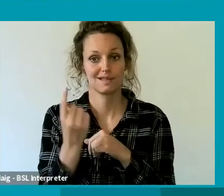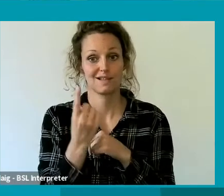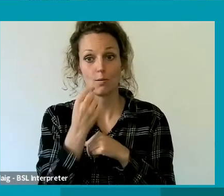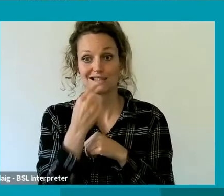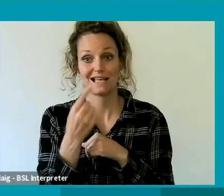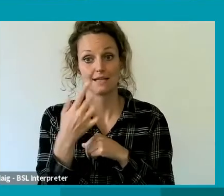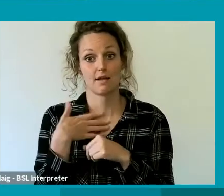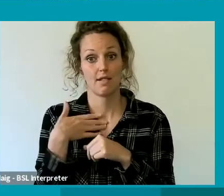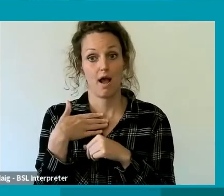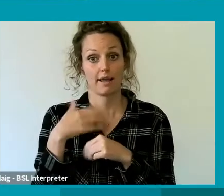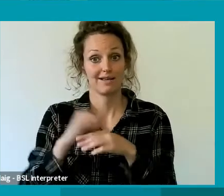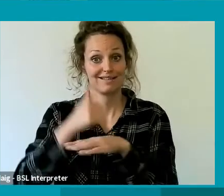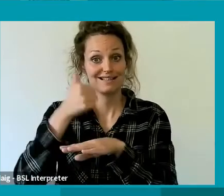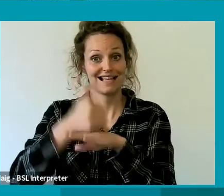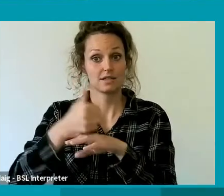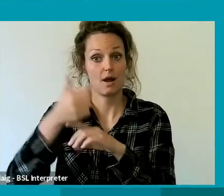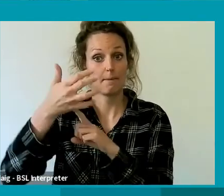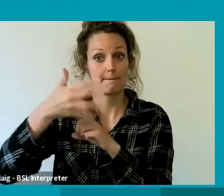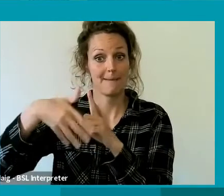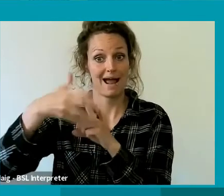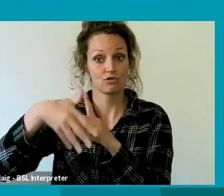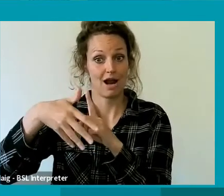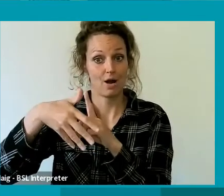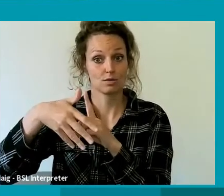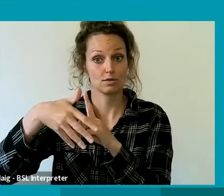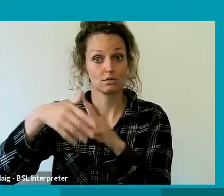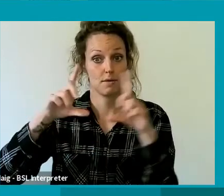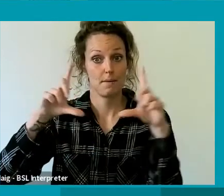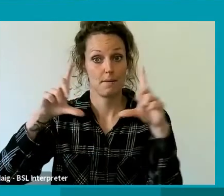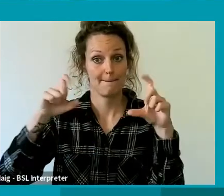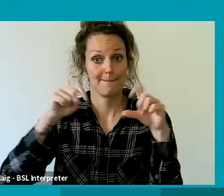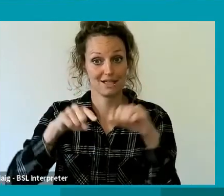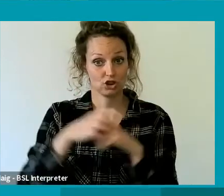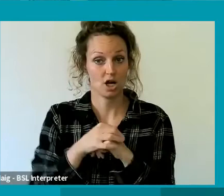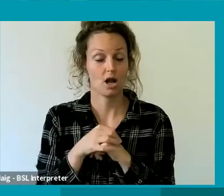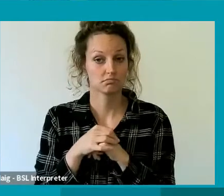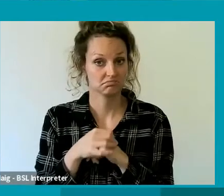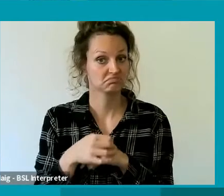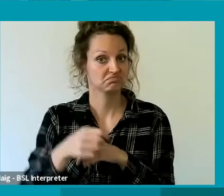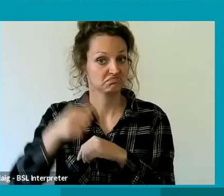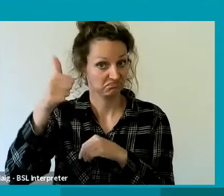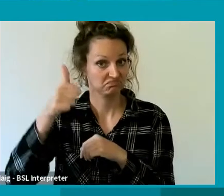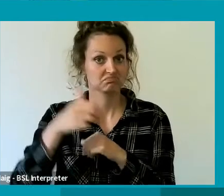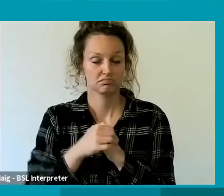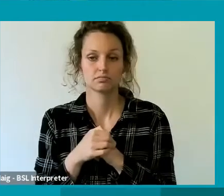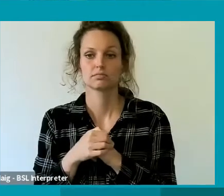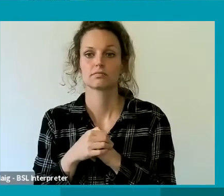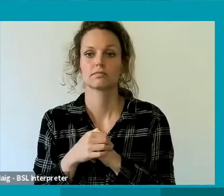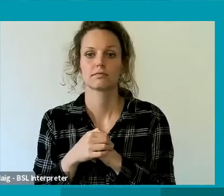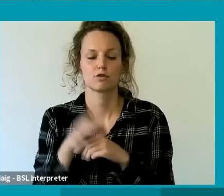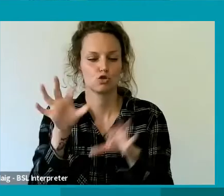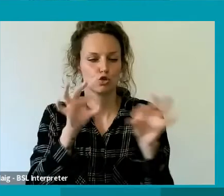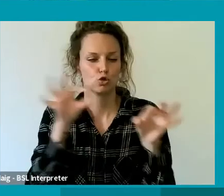which is interesting. Yeah, who doesn't like setting up and being creative about picking a photo? Absolutely, it's all.